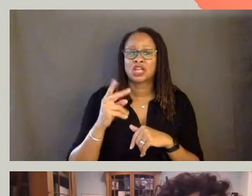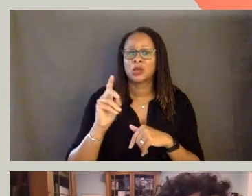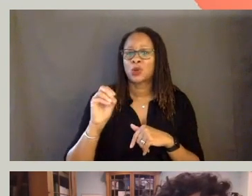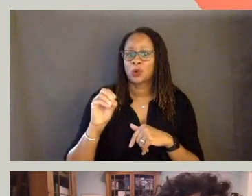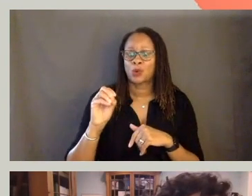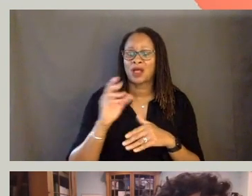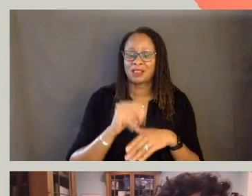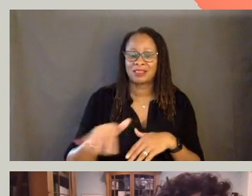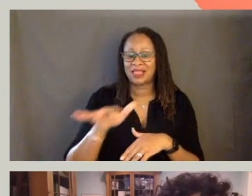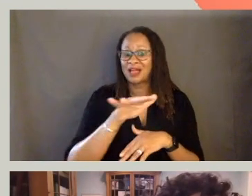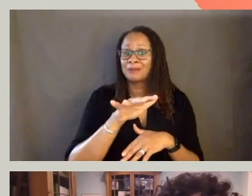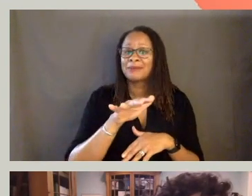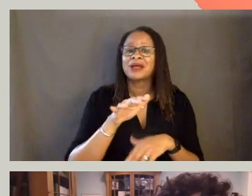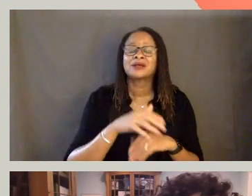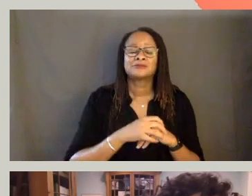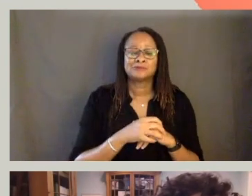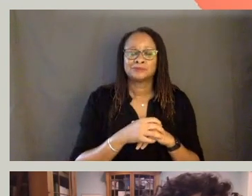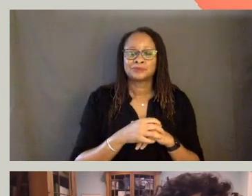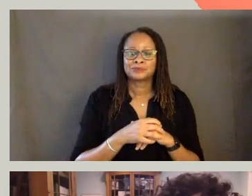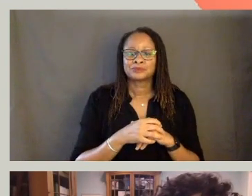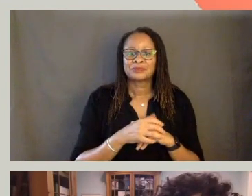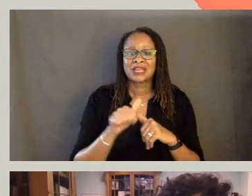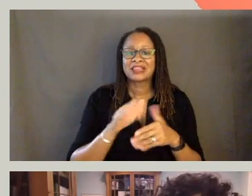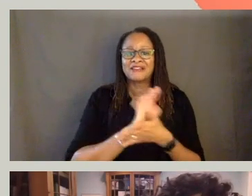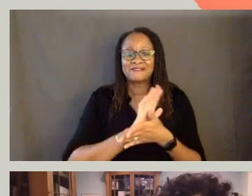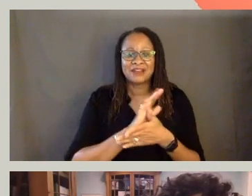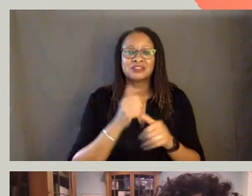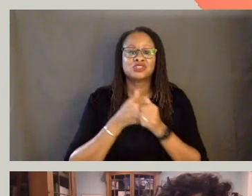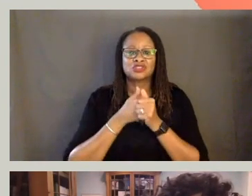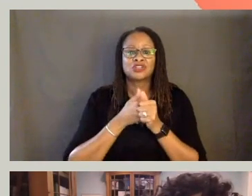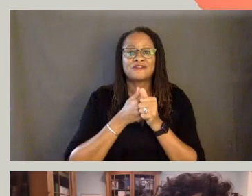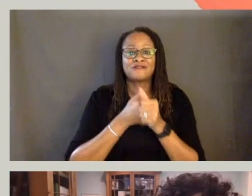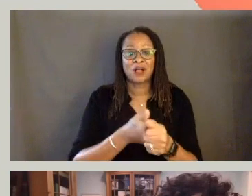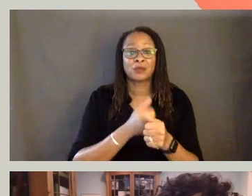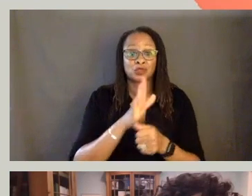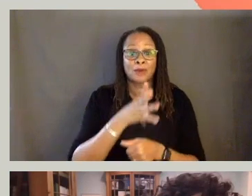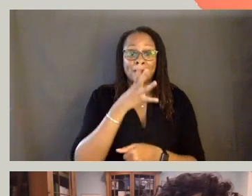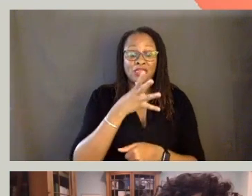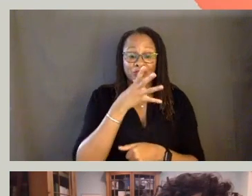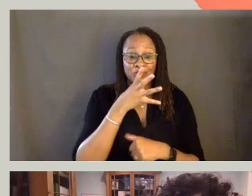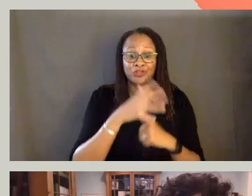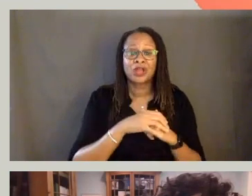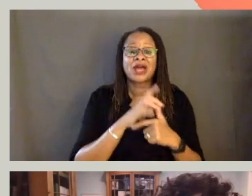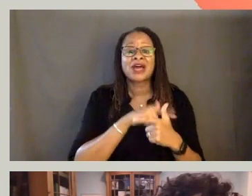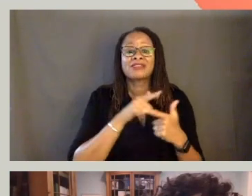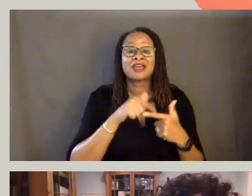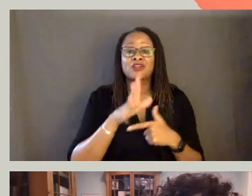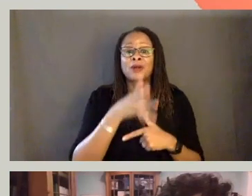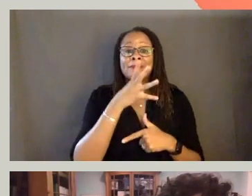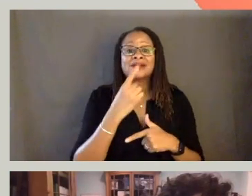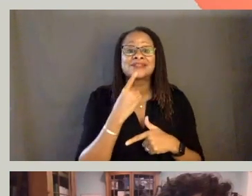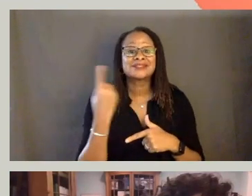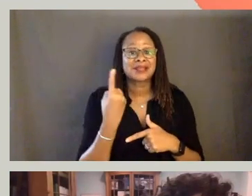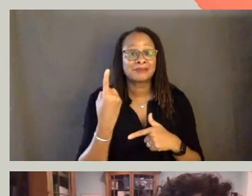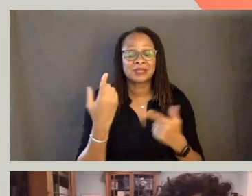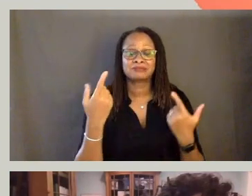In that film, she's following her mom and her mom says something along the lines,